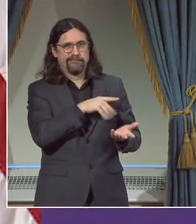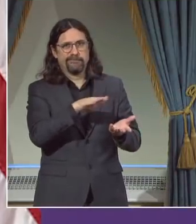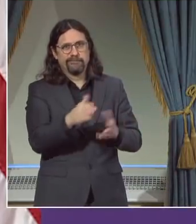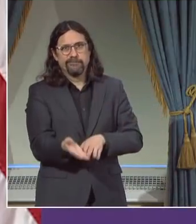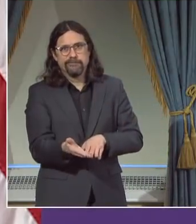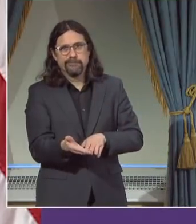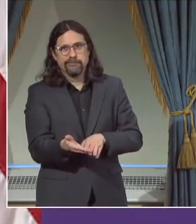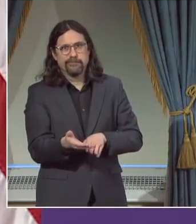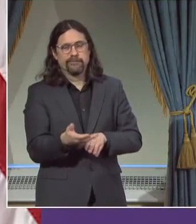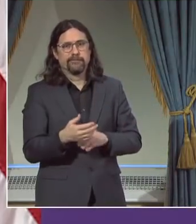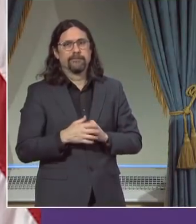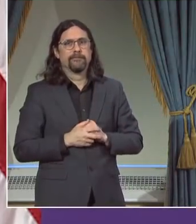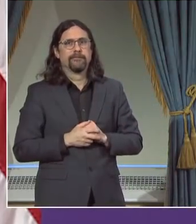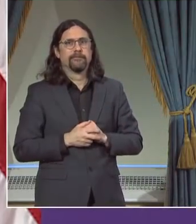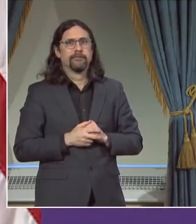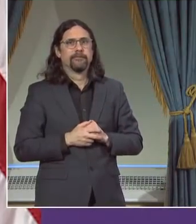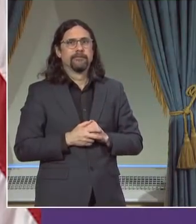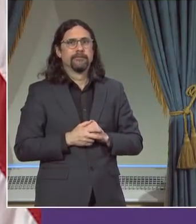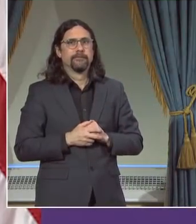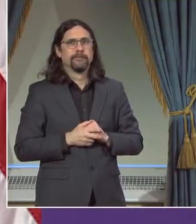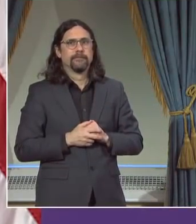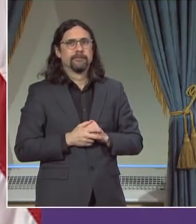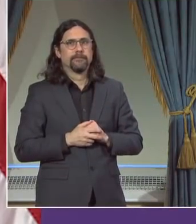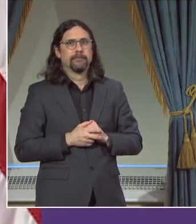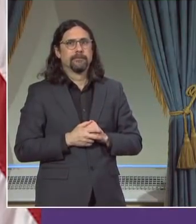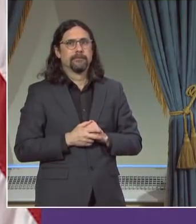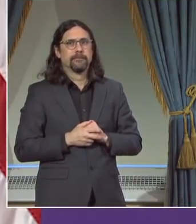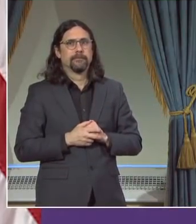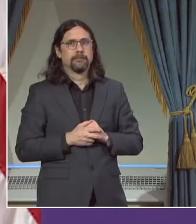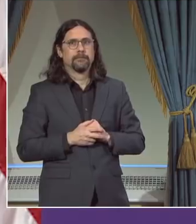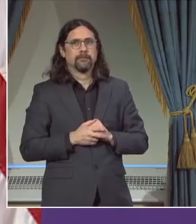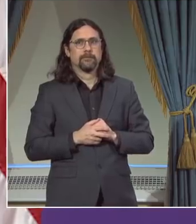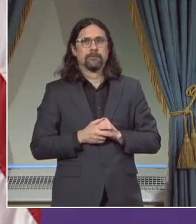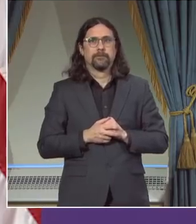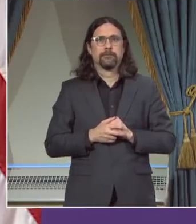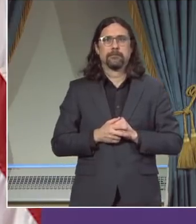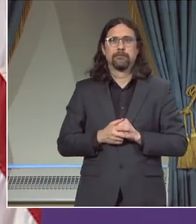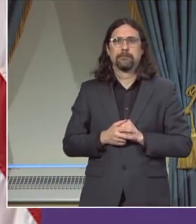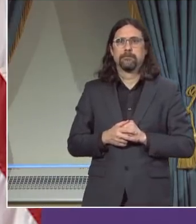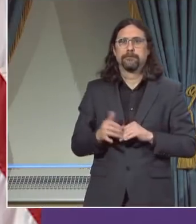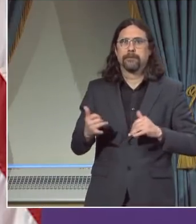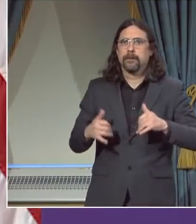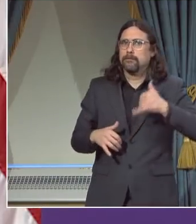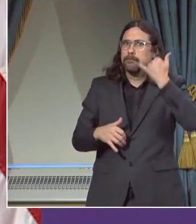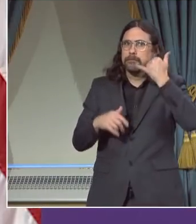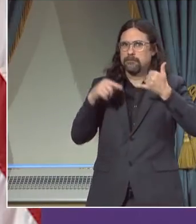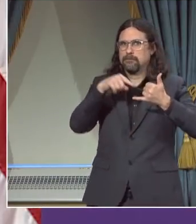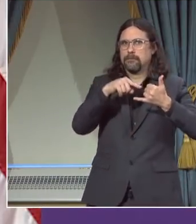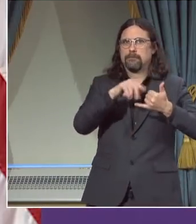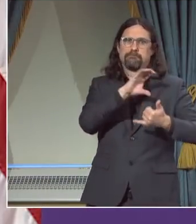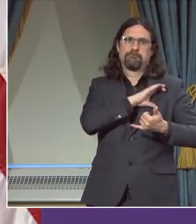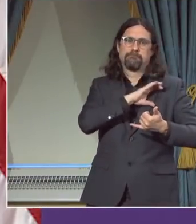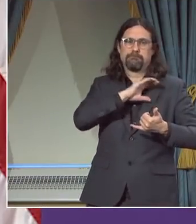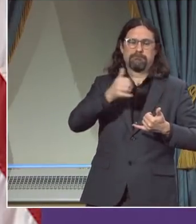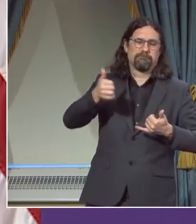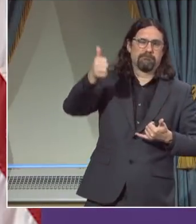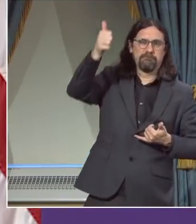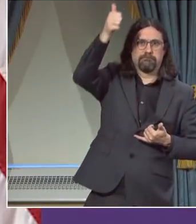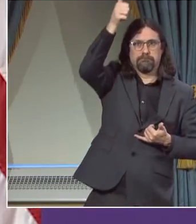YESTDERAY J,UST LOOKING FOR MORE INFORMATION ON THAT. DERMOTT, ARE YOU WITH US? I AM.